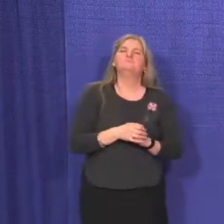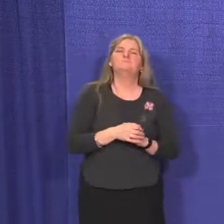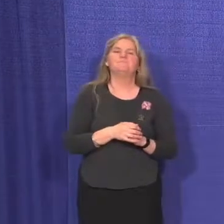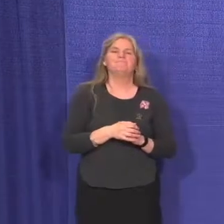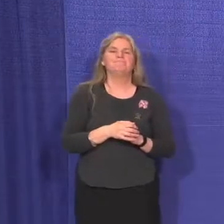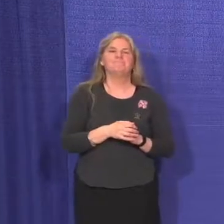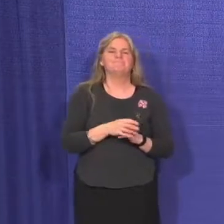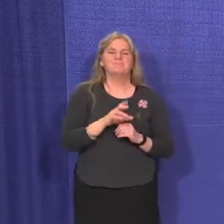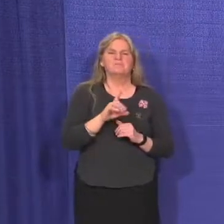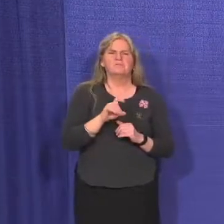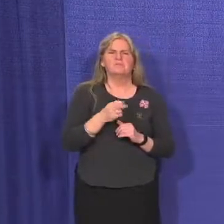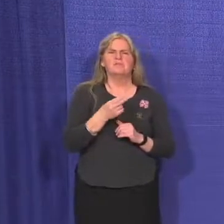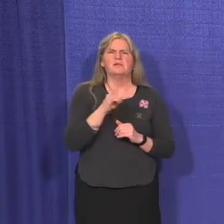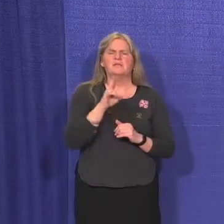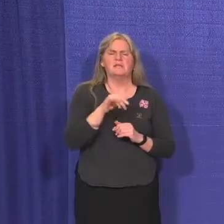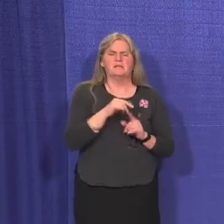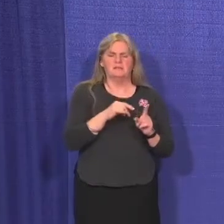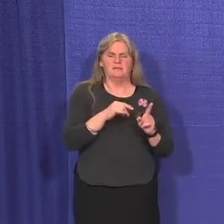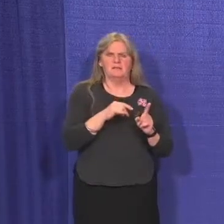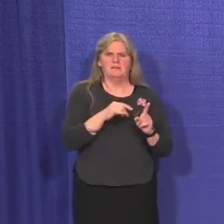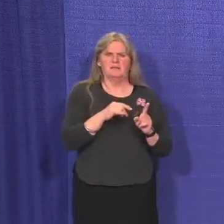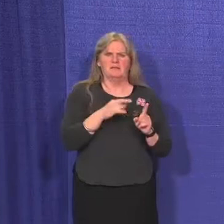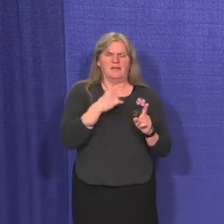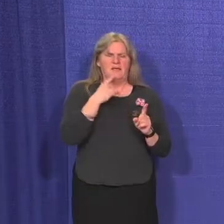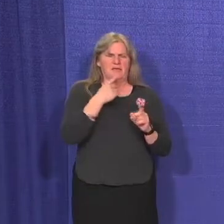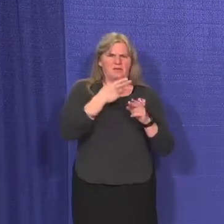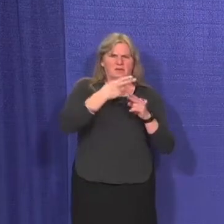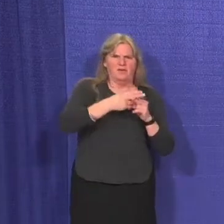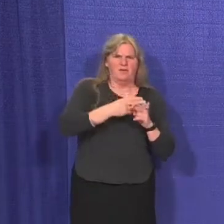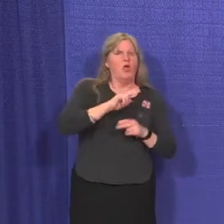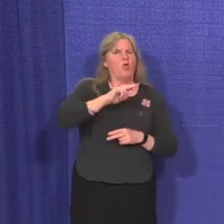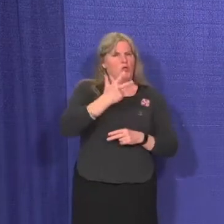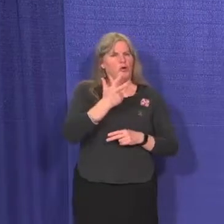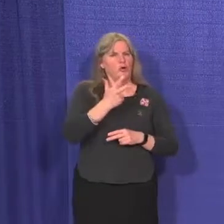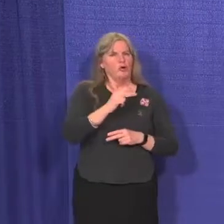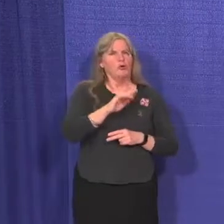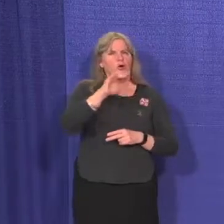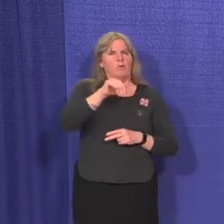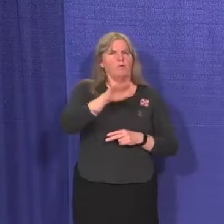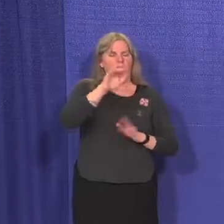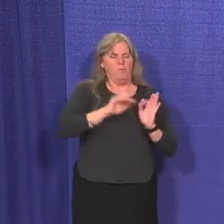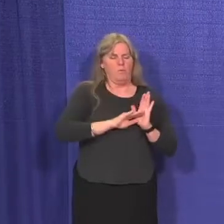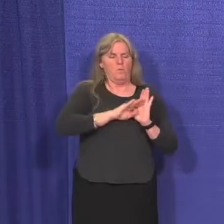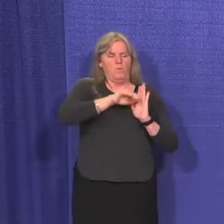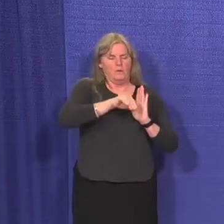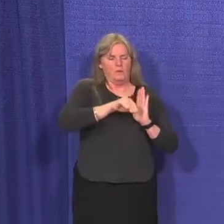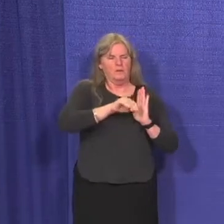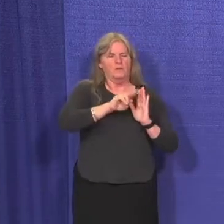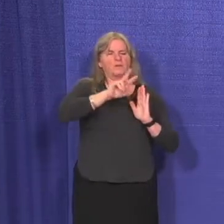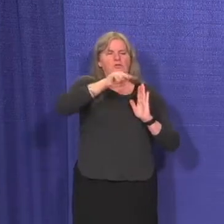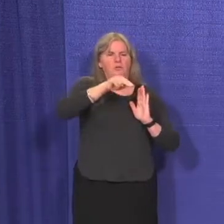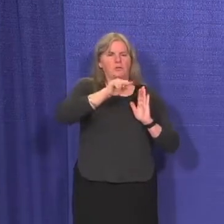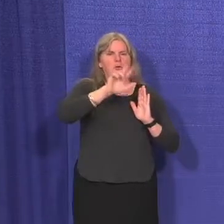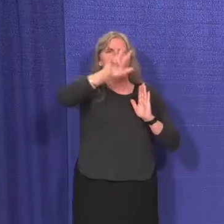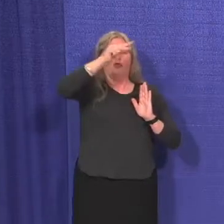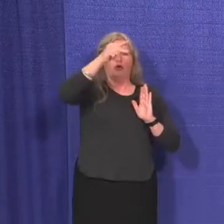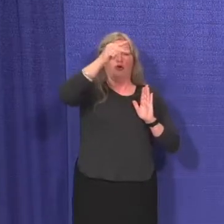South. Is the second wave in British Columbia having an impact on the available healthcare for